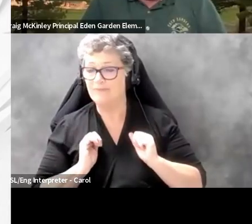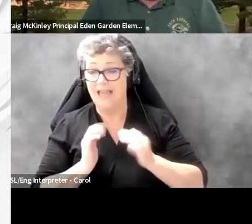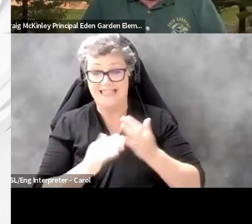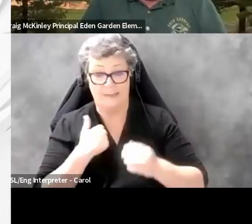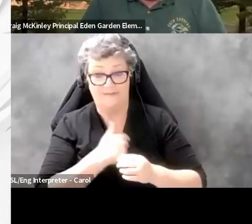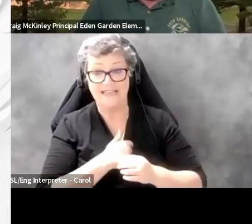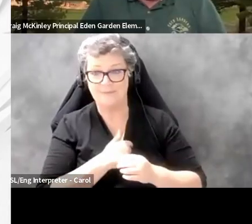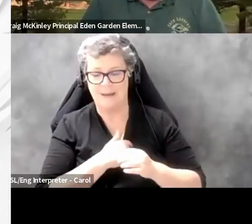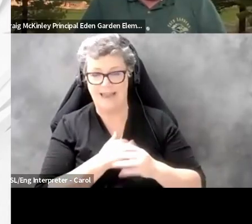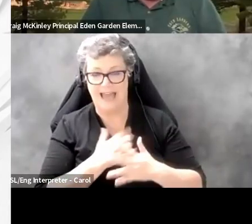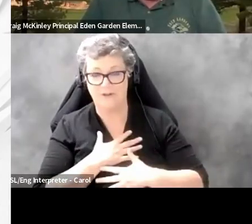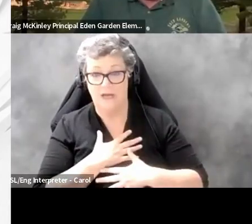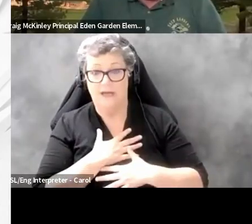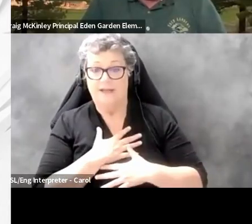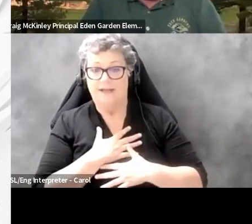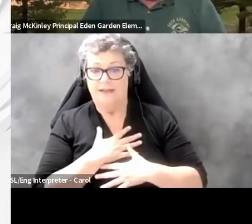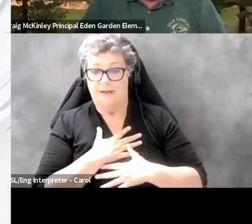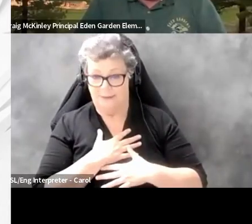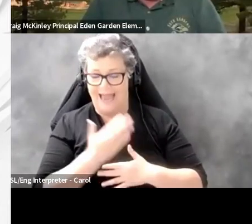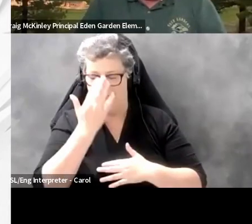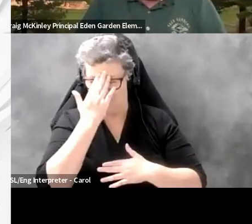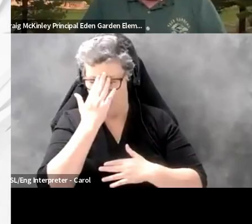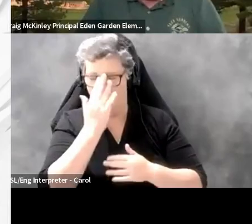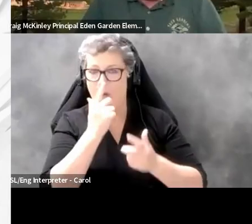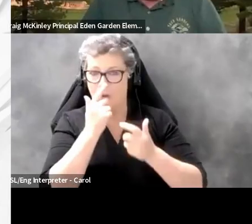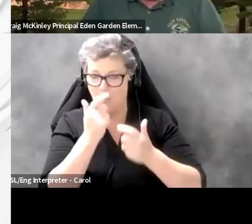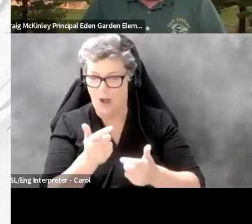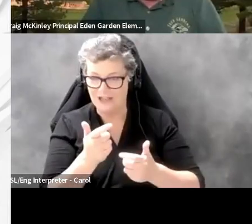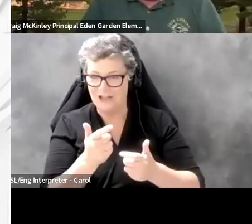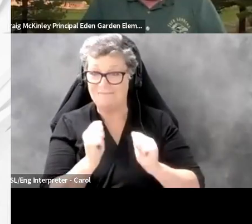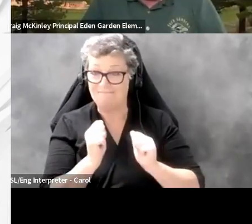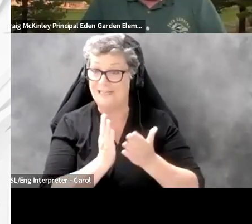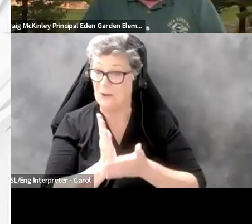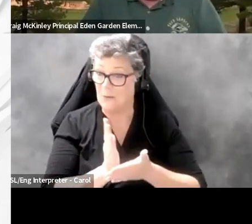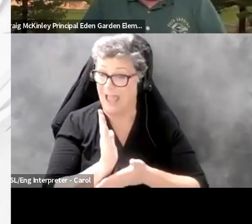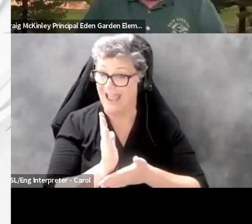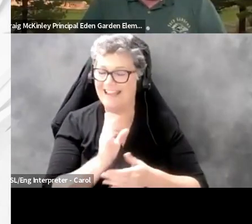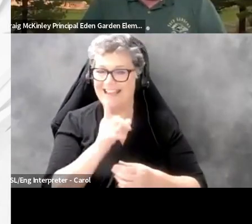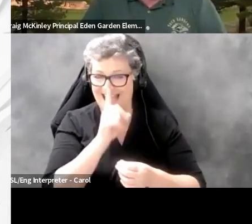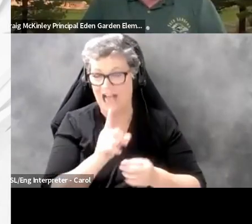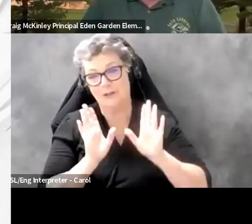to take a breath and and and know that what we're watching is not only okay it's actually wonderful.